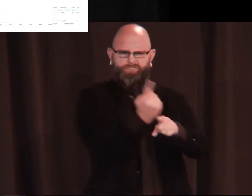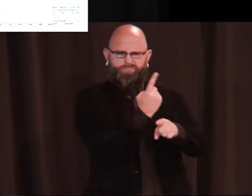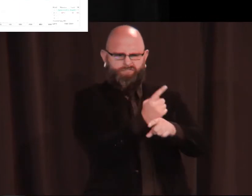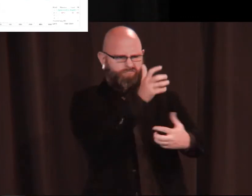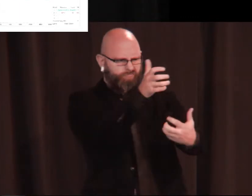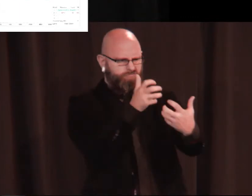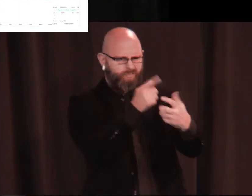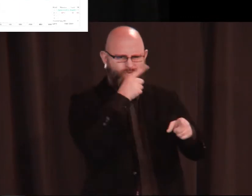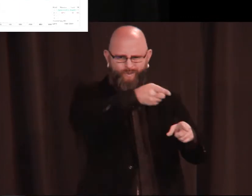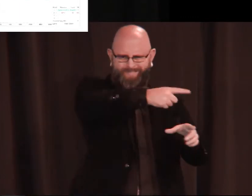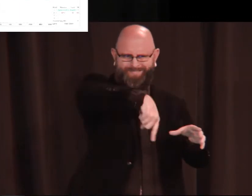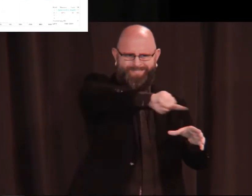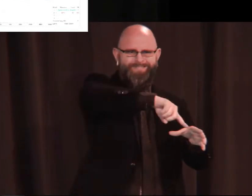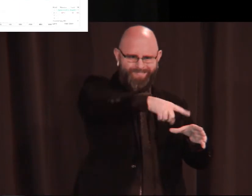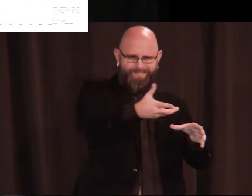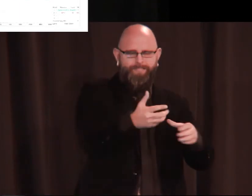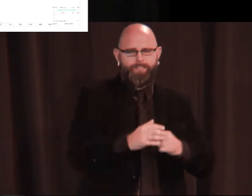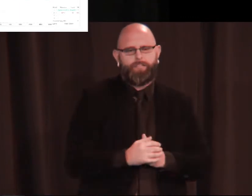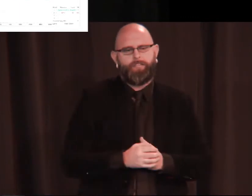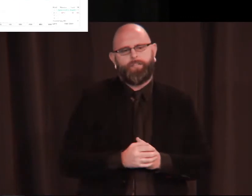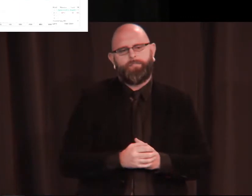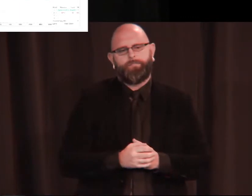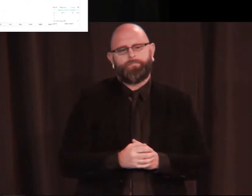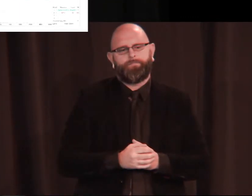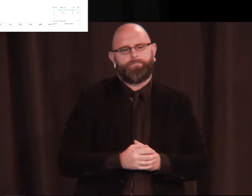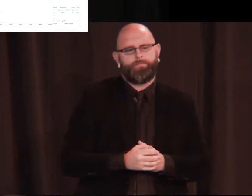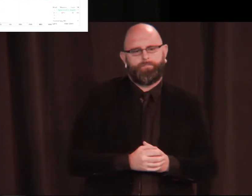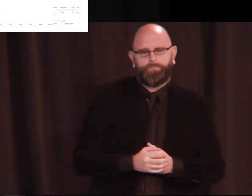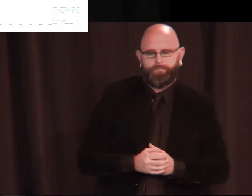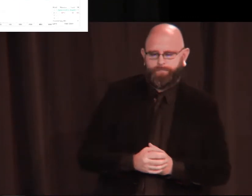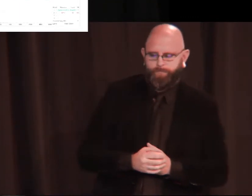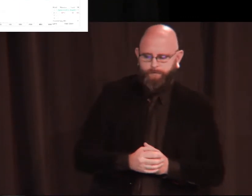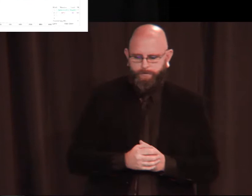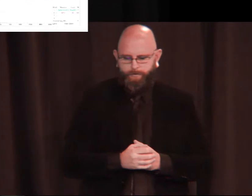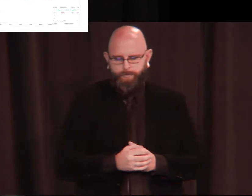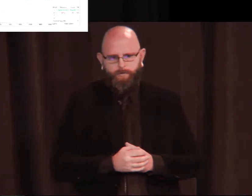The problem with that is, pure tone average is not a very good measure.